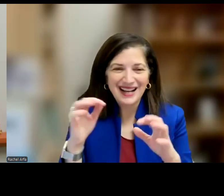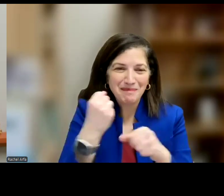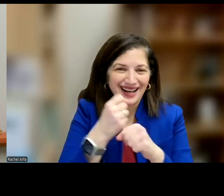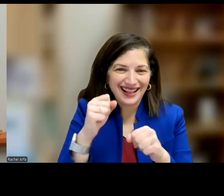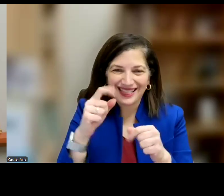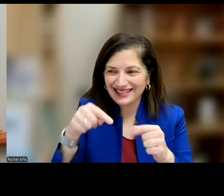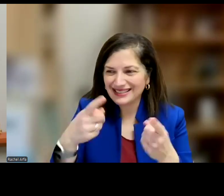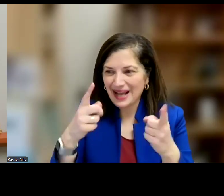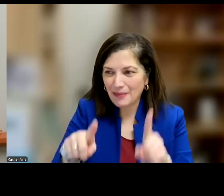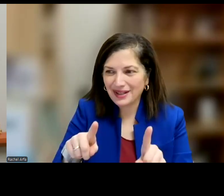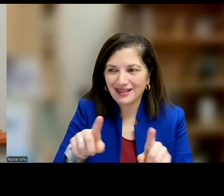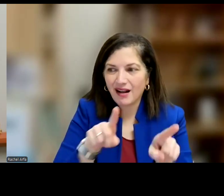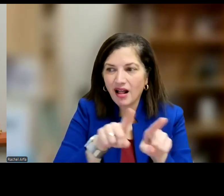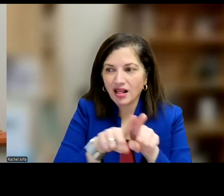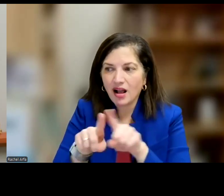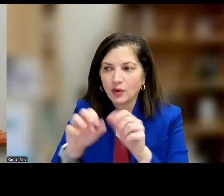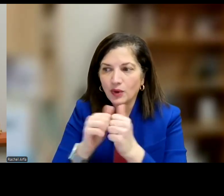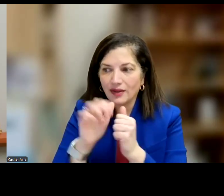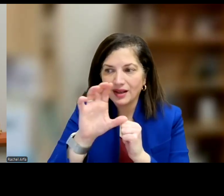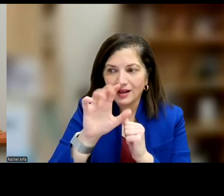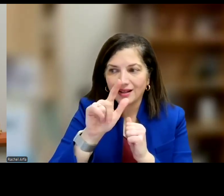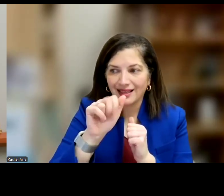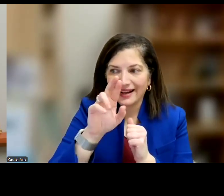13:06:45 critical work behind the scenes 13:06:49 to make this happen, and also